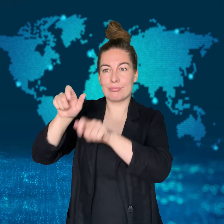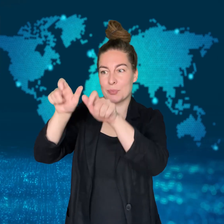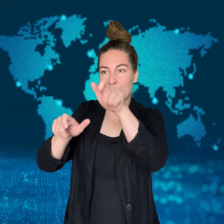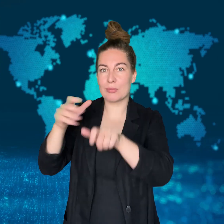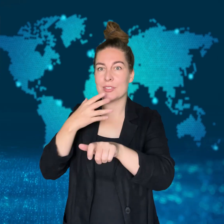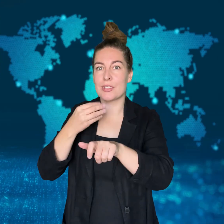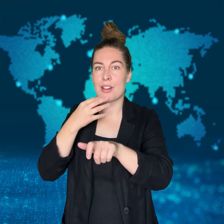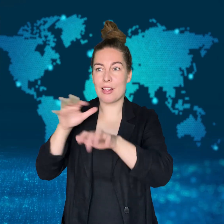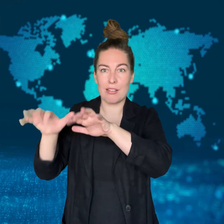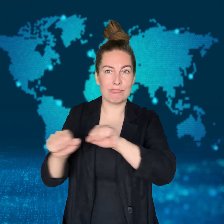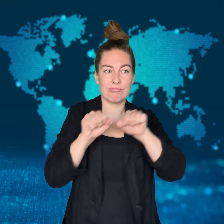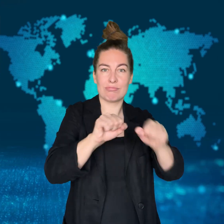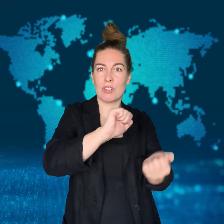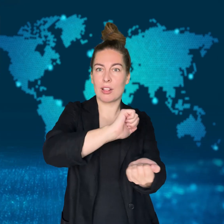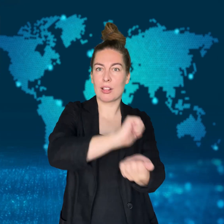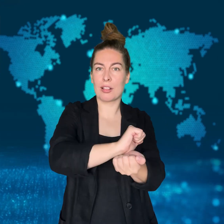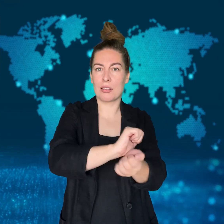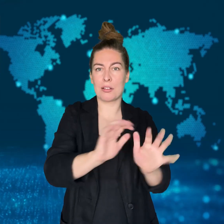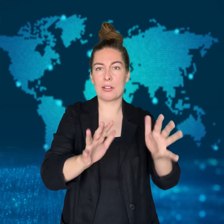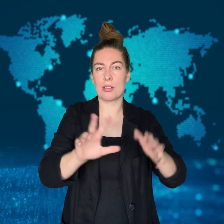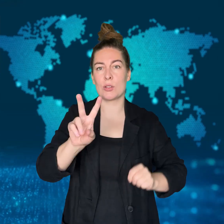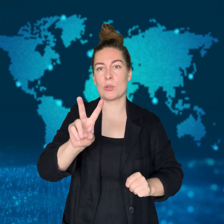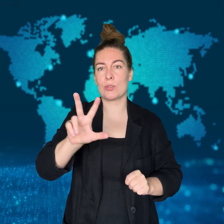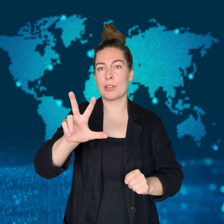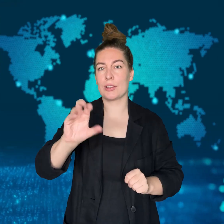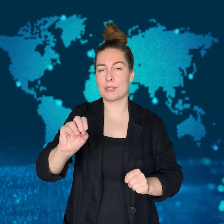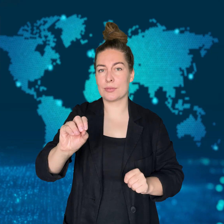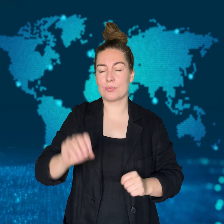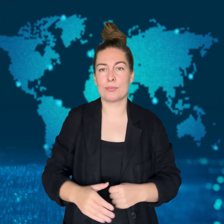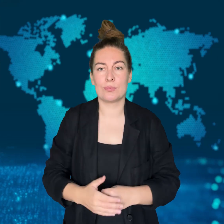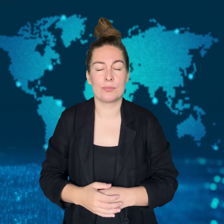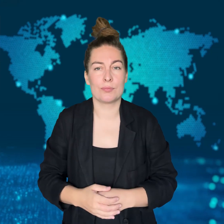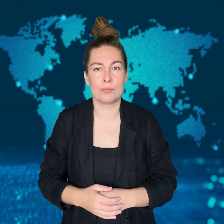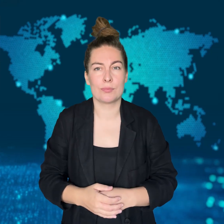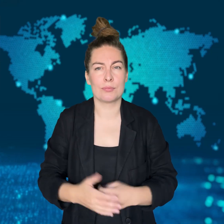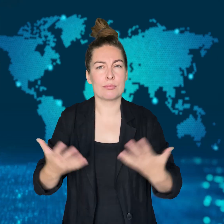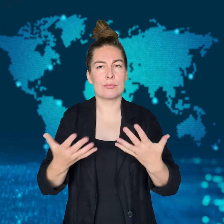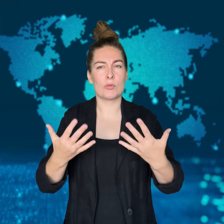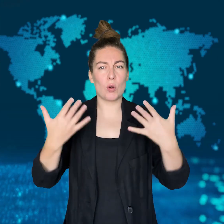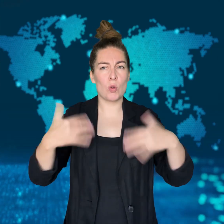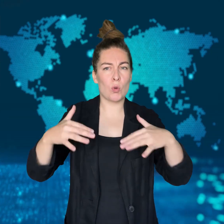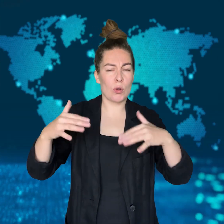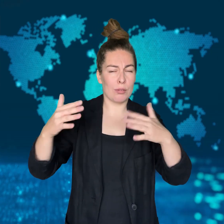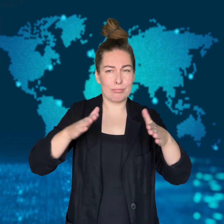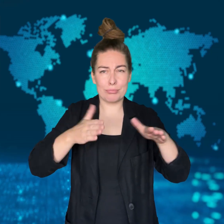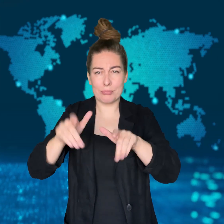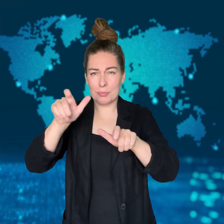The attack is the deadliest one since the Yom Kippur War 50 years ago.